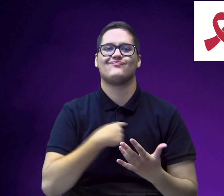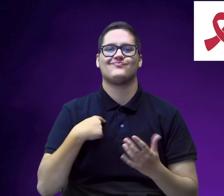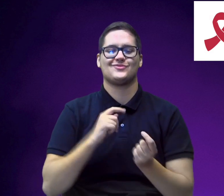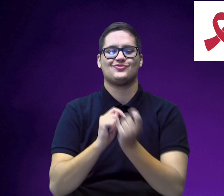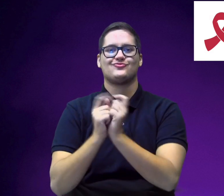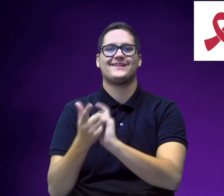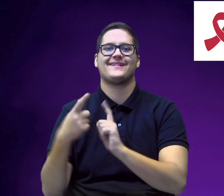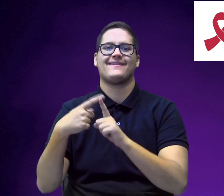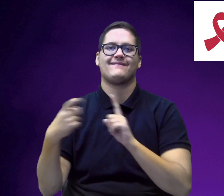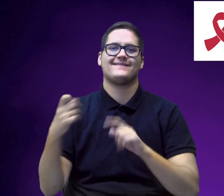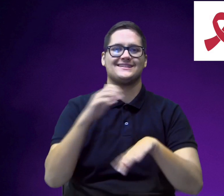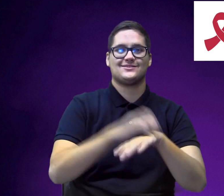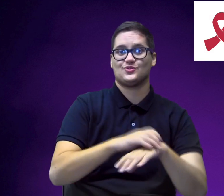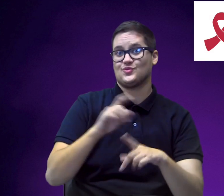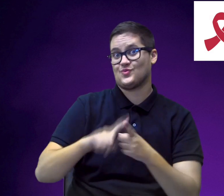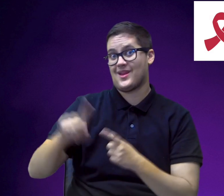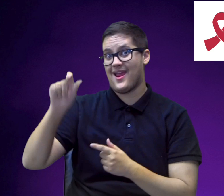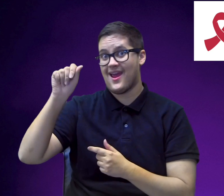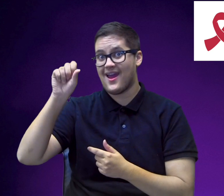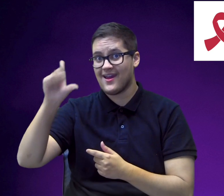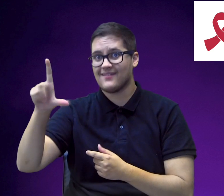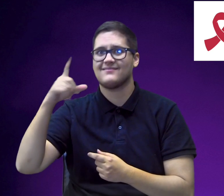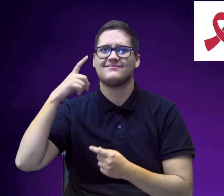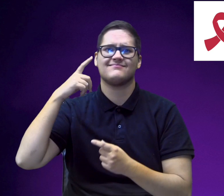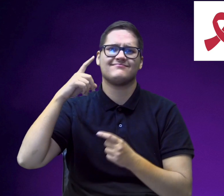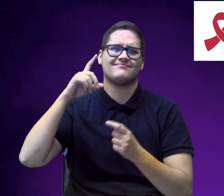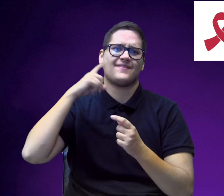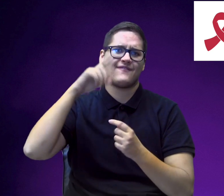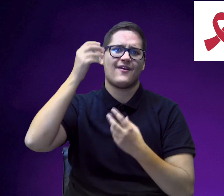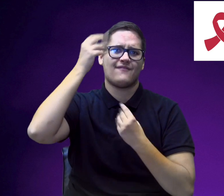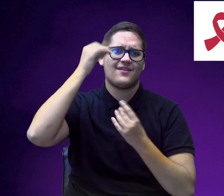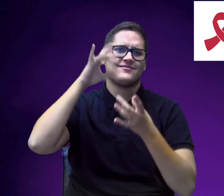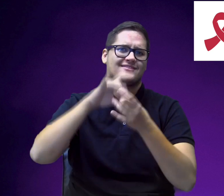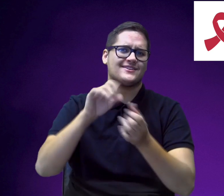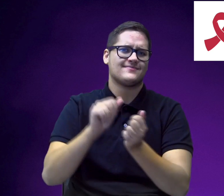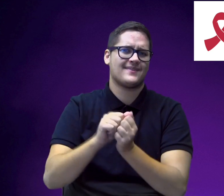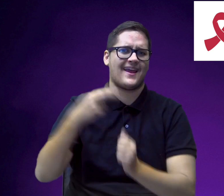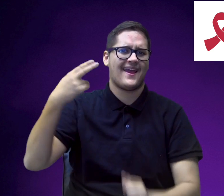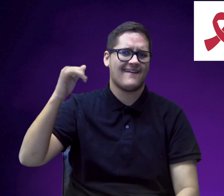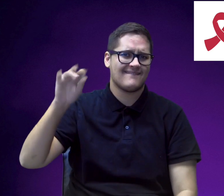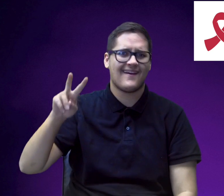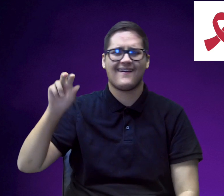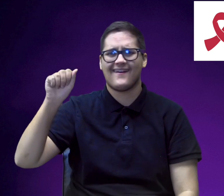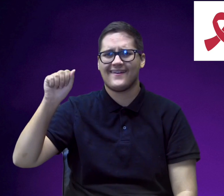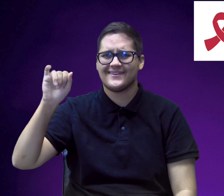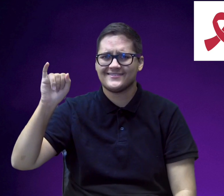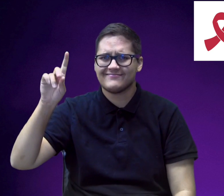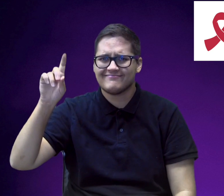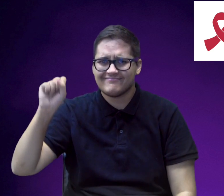We translate from English to ASL for information about HIV and AIDS.